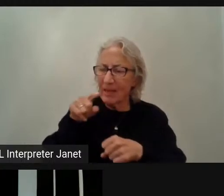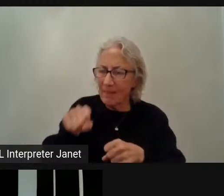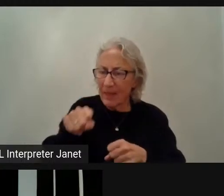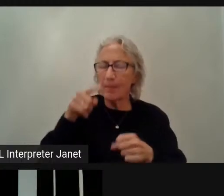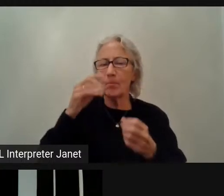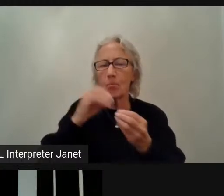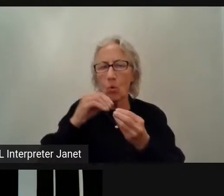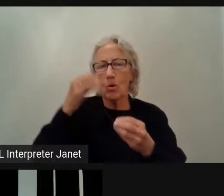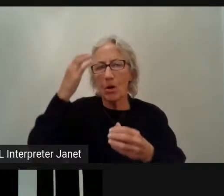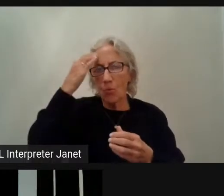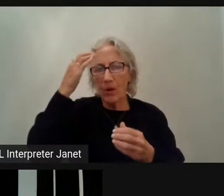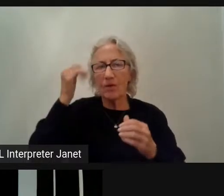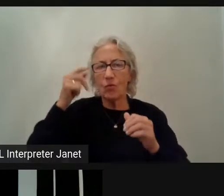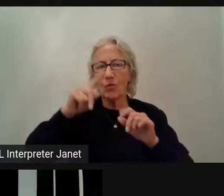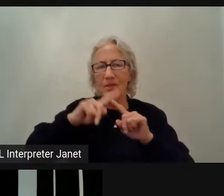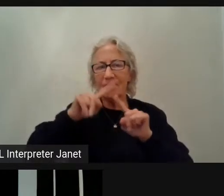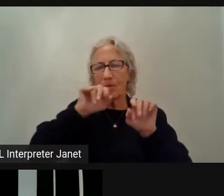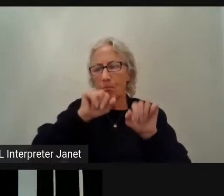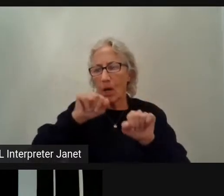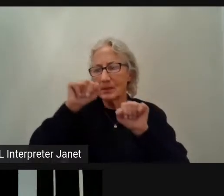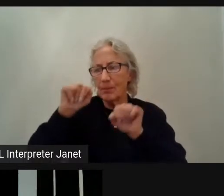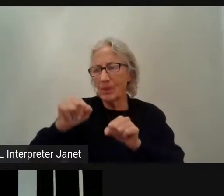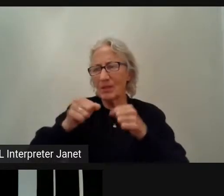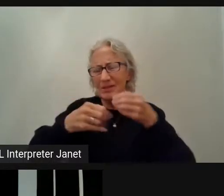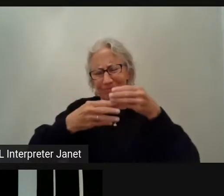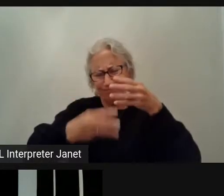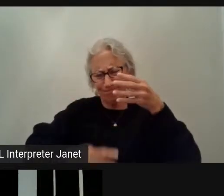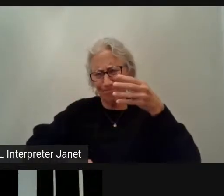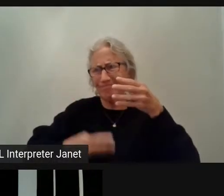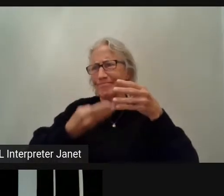people how to screen readers that we people more aware of the